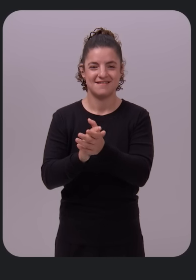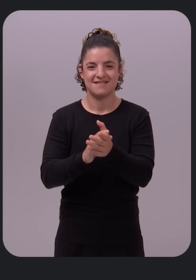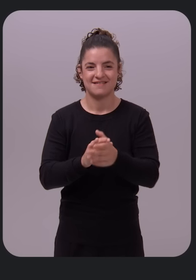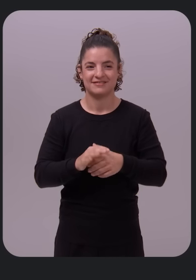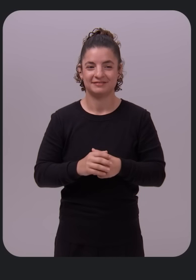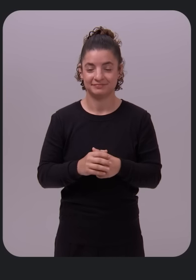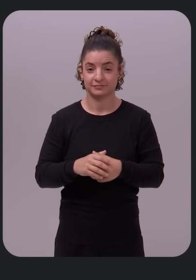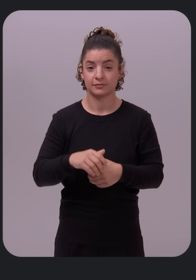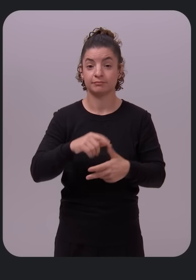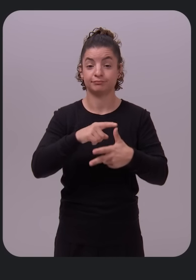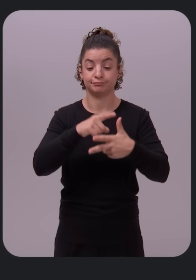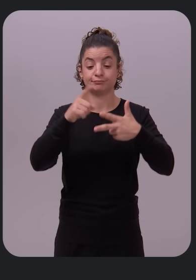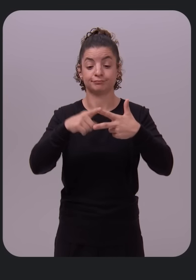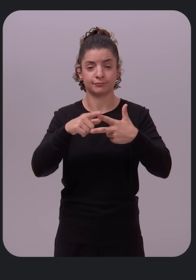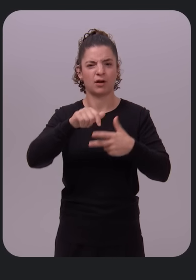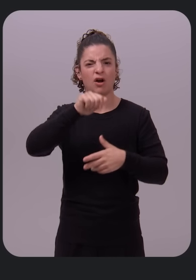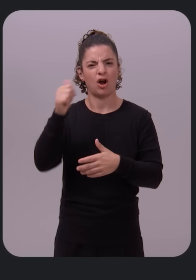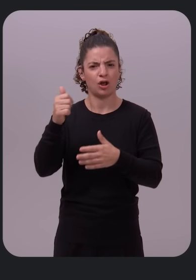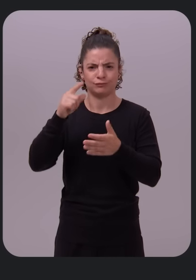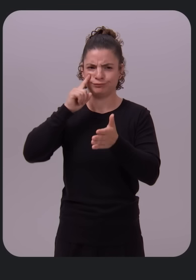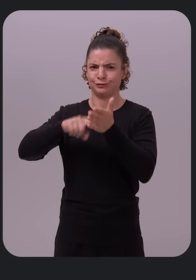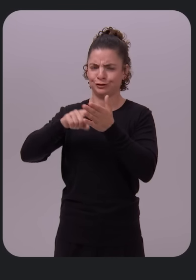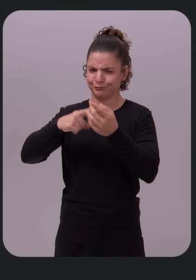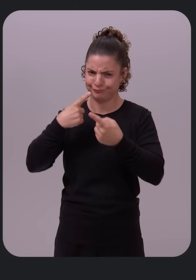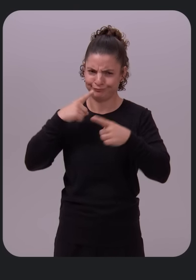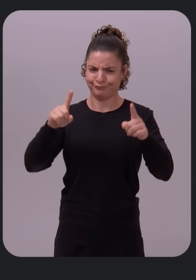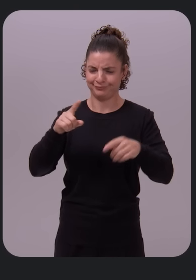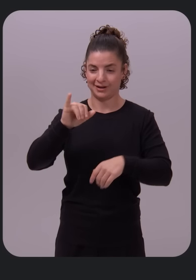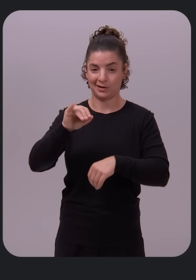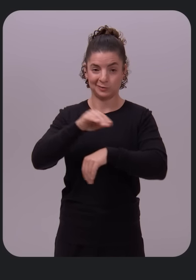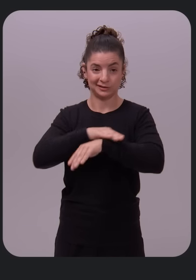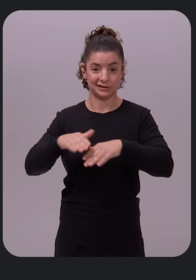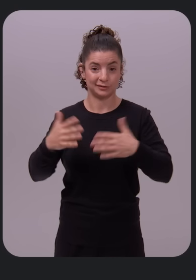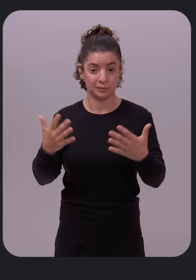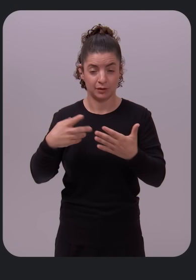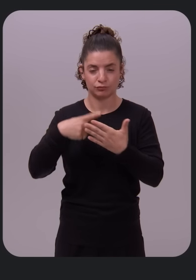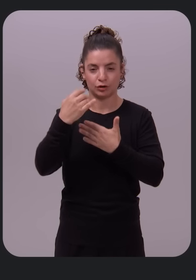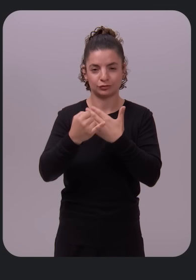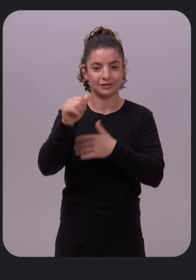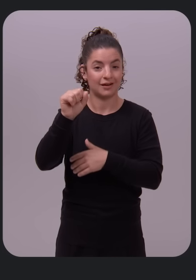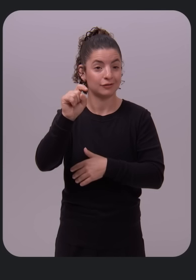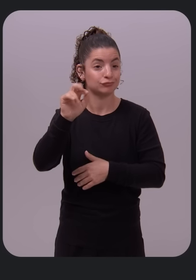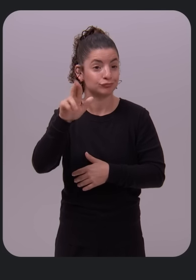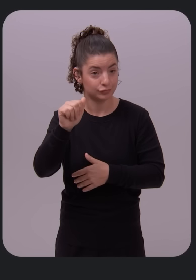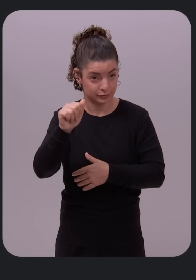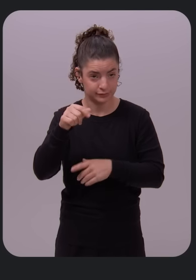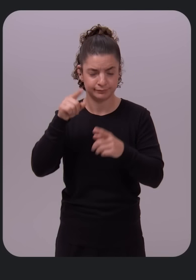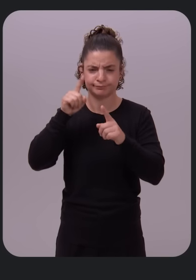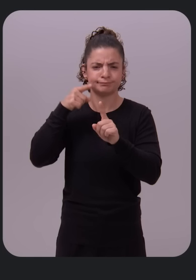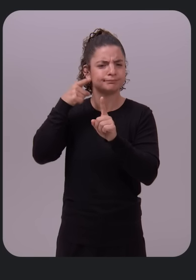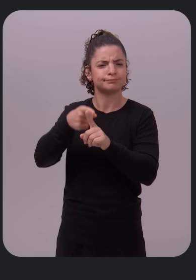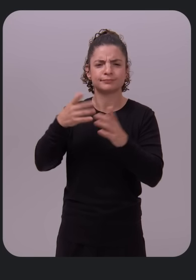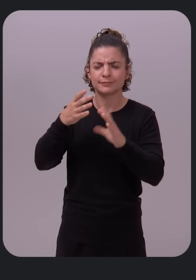Another early research project that debuted on the I/O stage was Project Astra. It explores the future capabilities